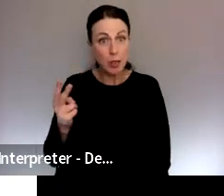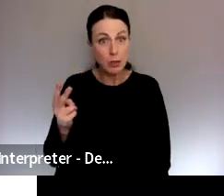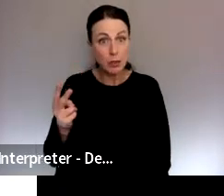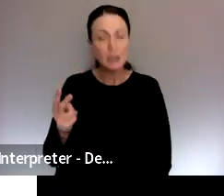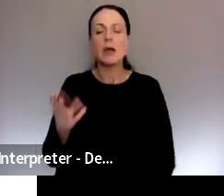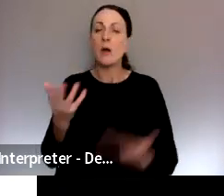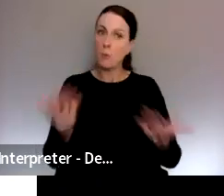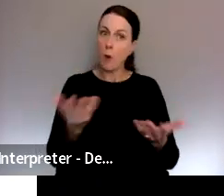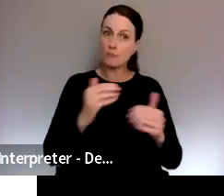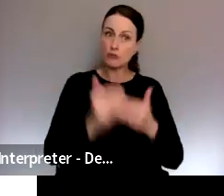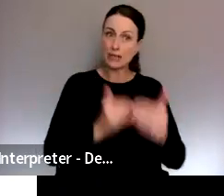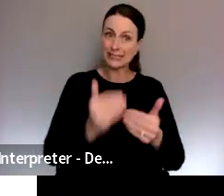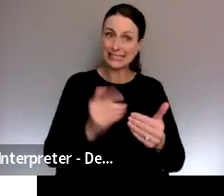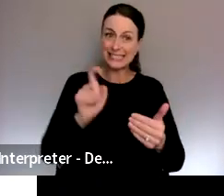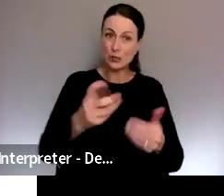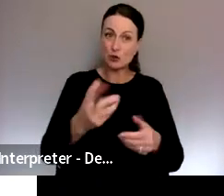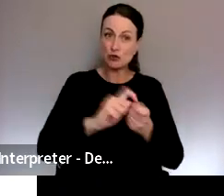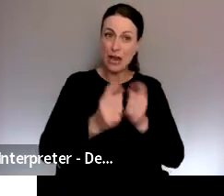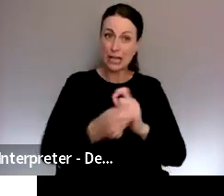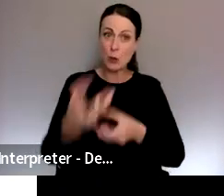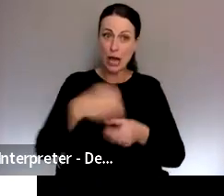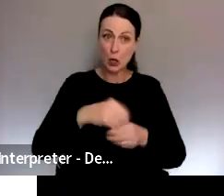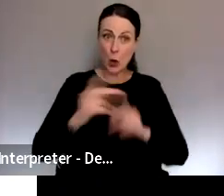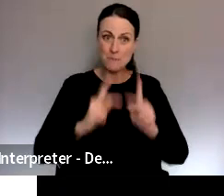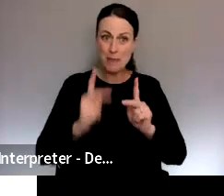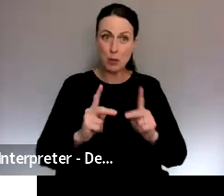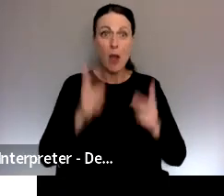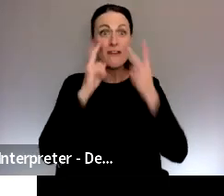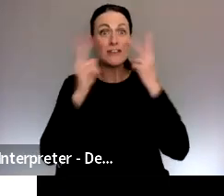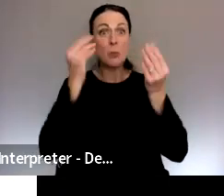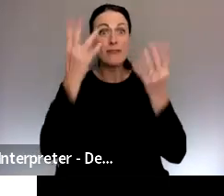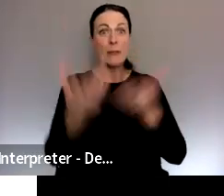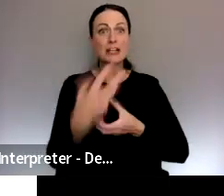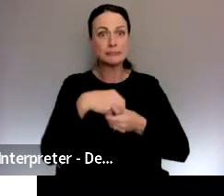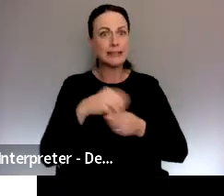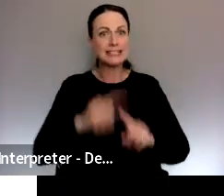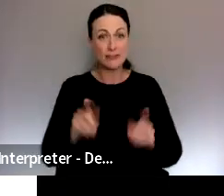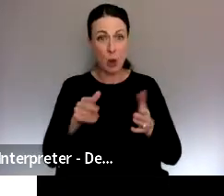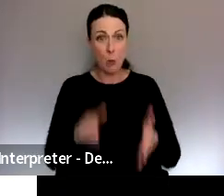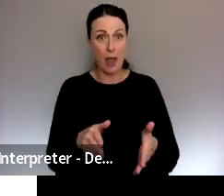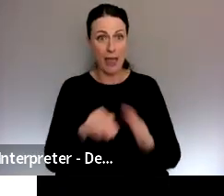What processes need to change to include people who take in visual information in different ways?